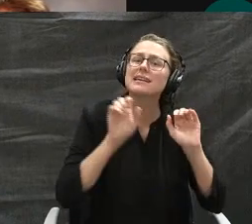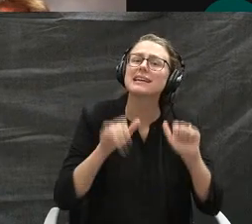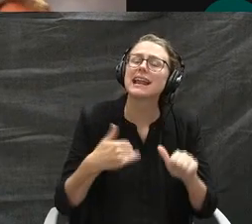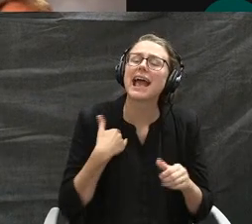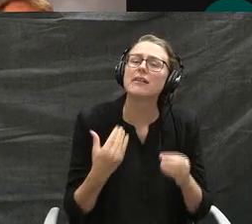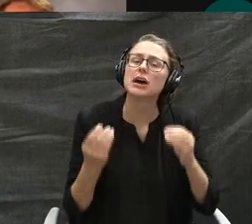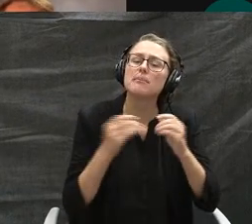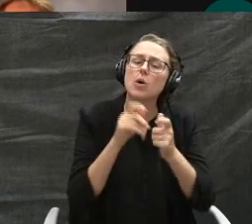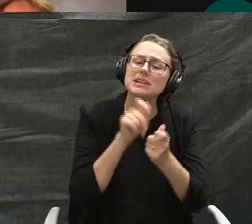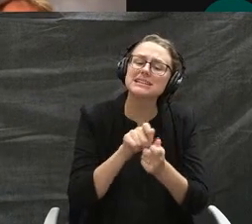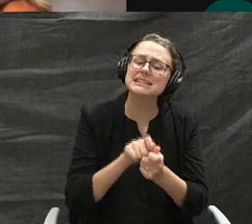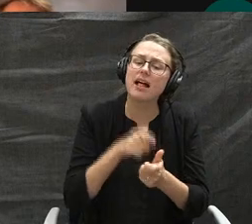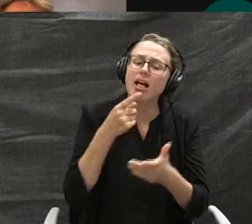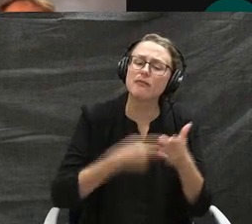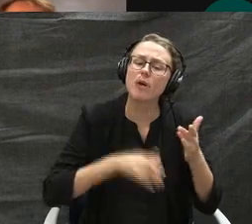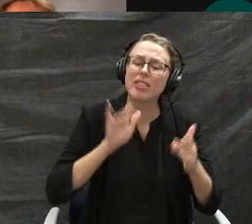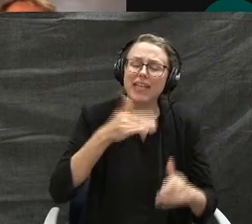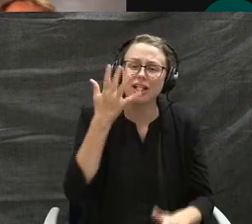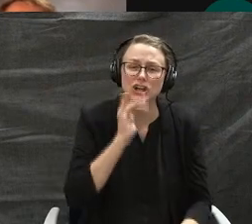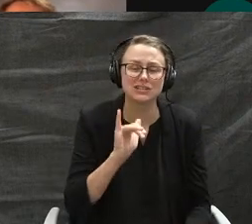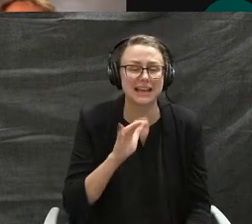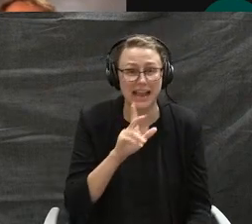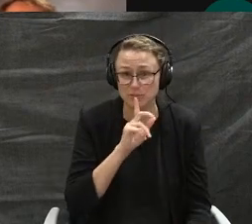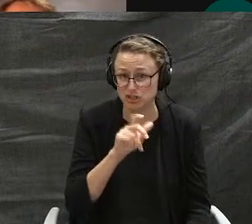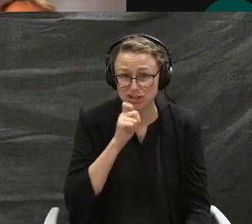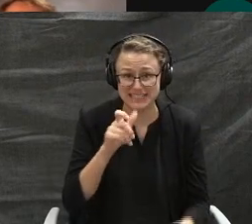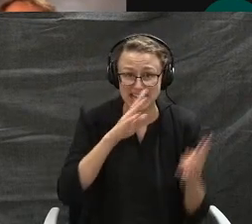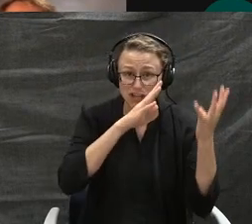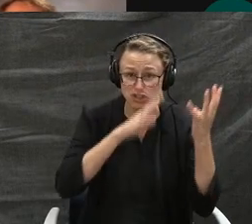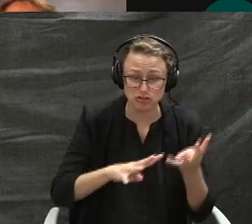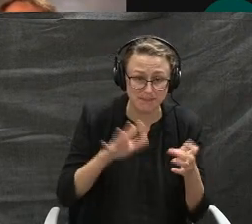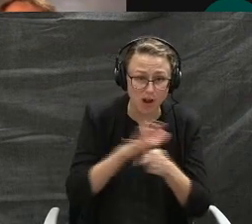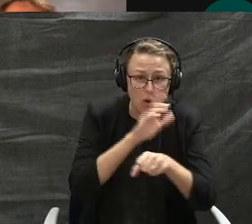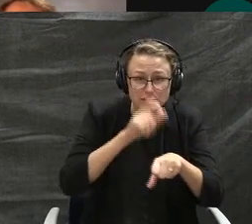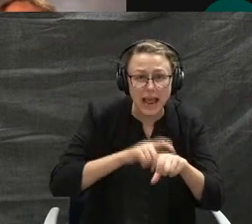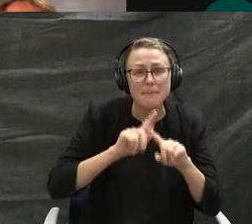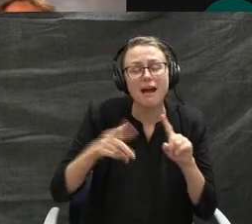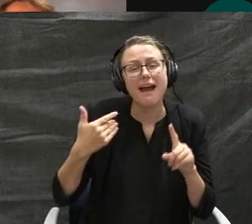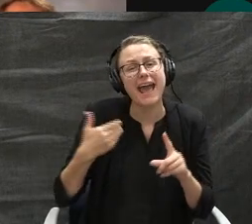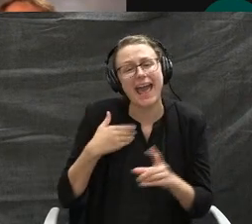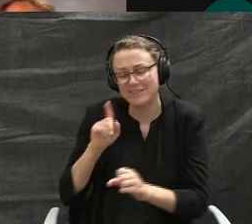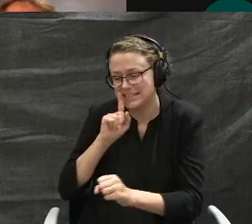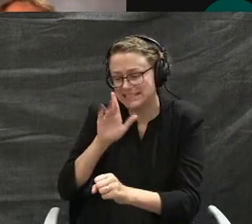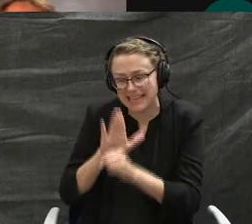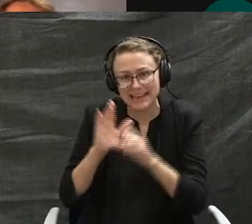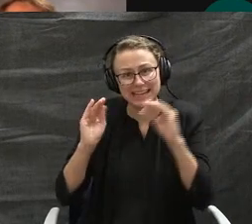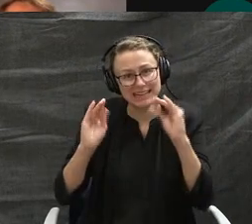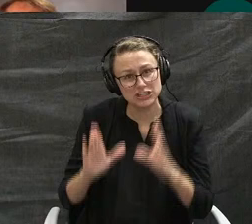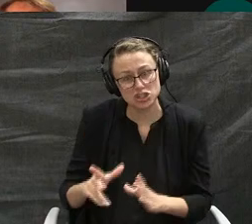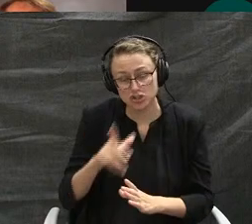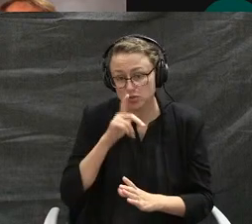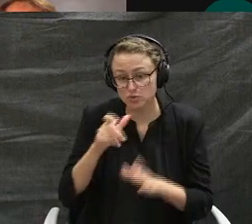assuming it's not streaming the whole time. Is it dedicated teachers who have chosen not to be in the classroom will be